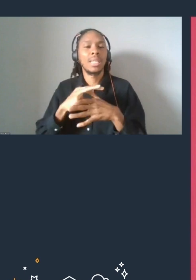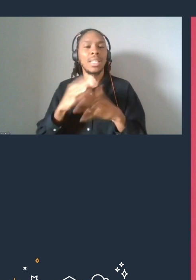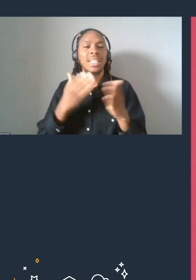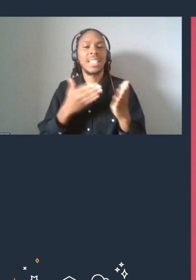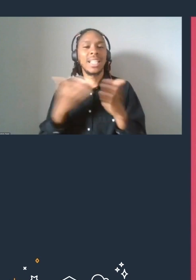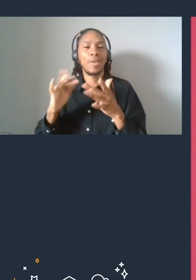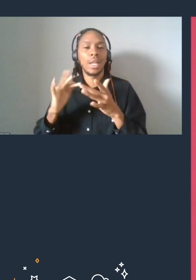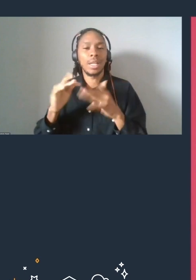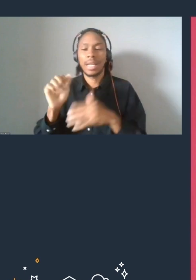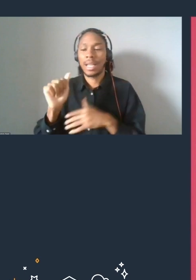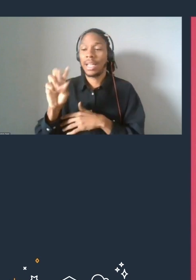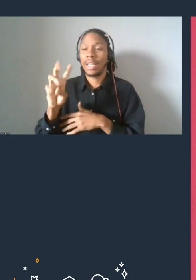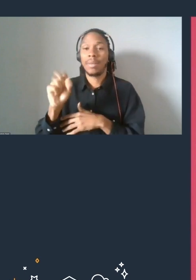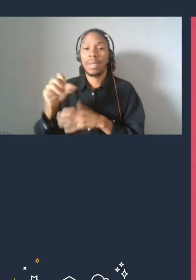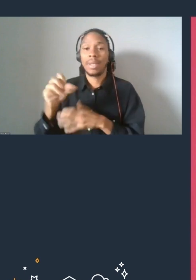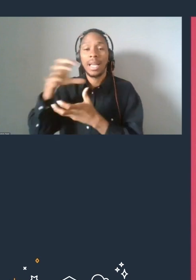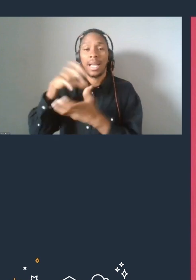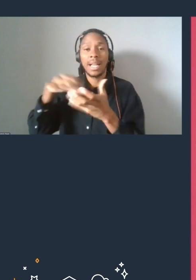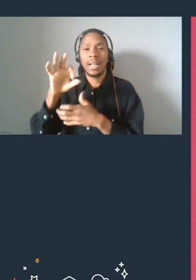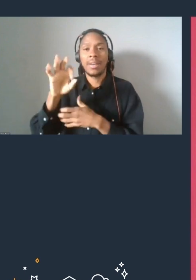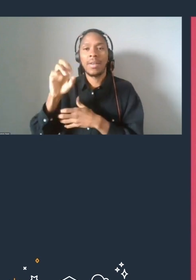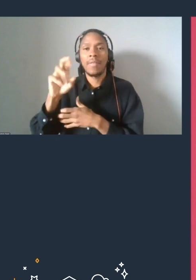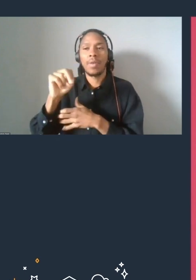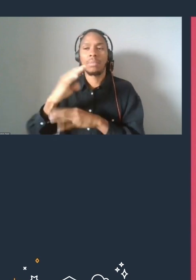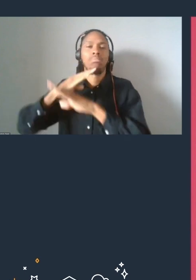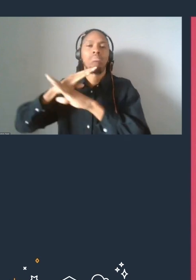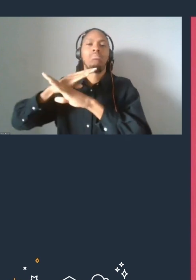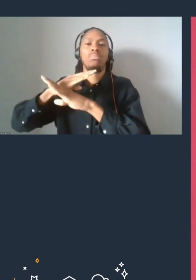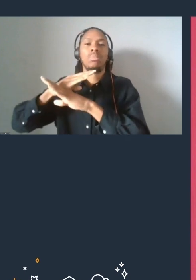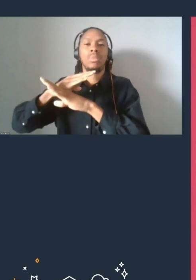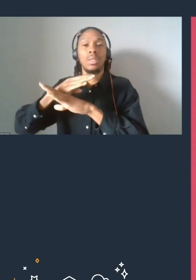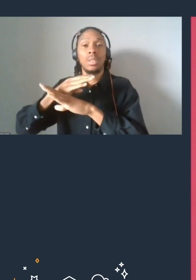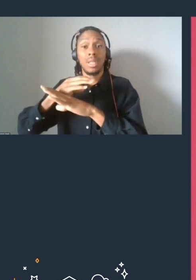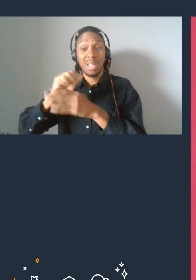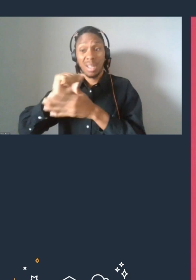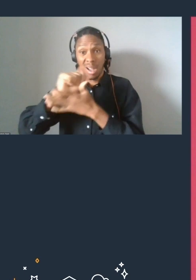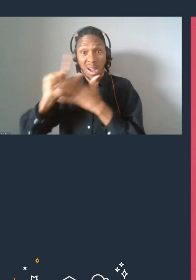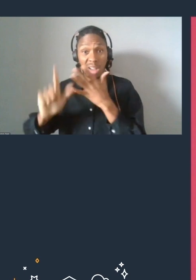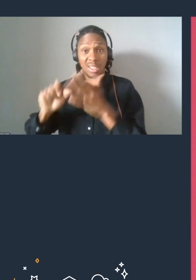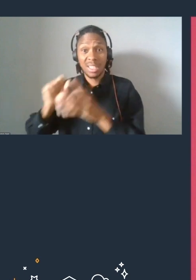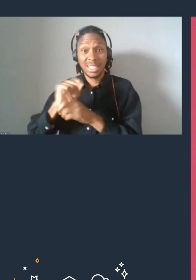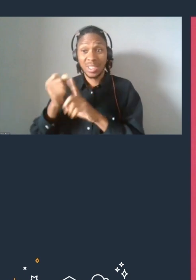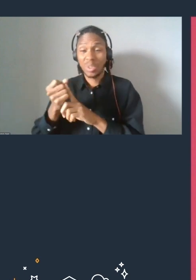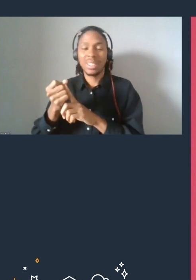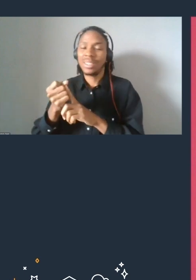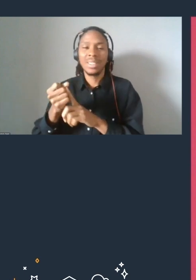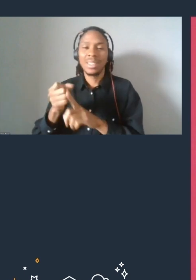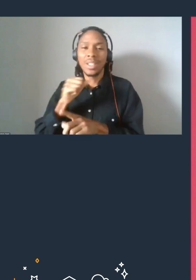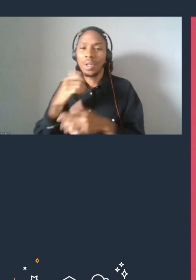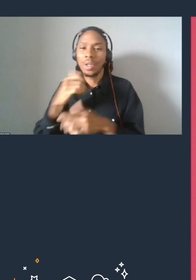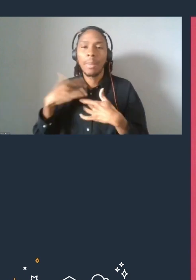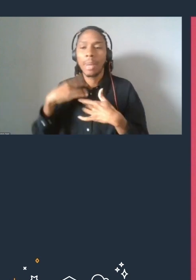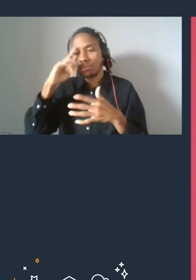AWS CloudFront to put in front of it, and in all of those cases, you don't actually intent who make your data public.